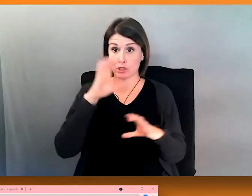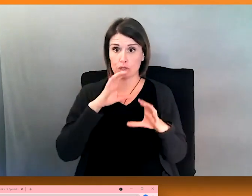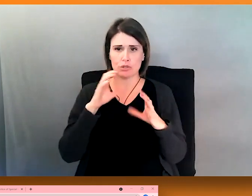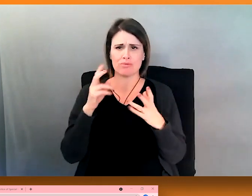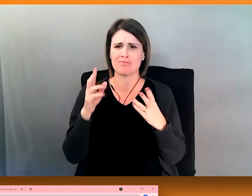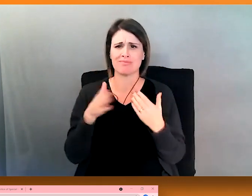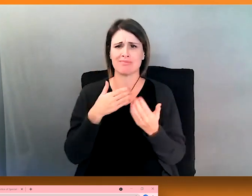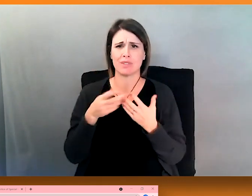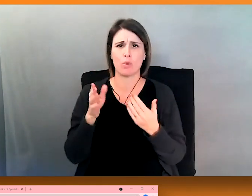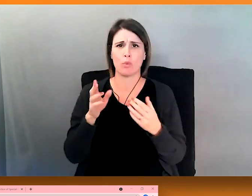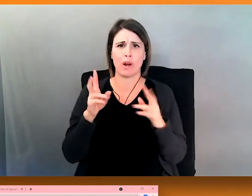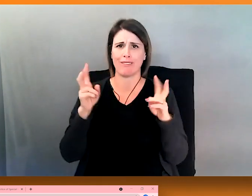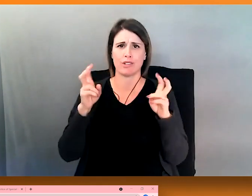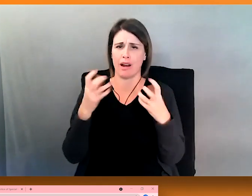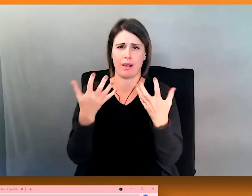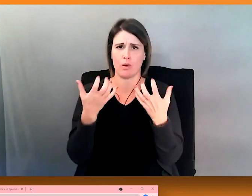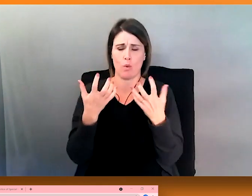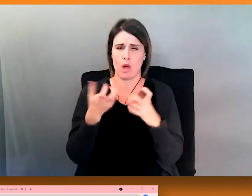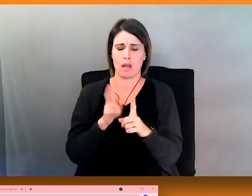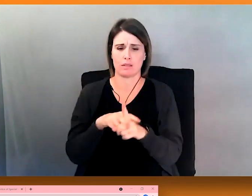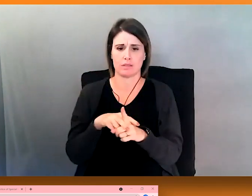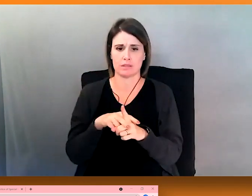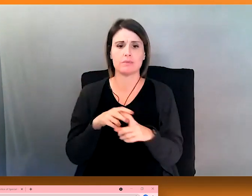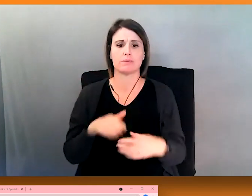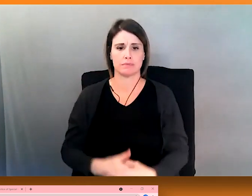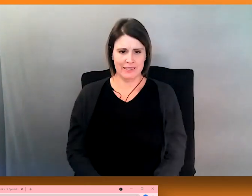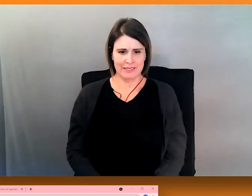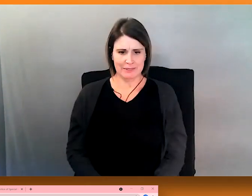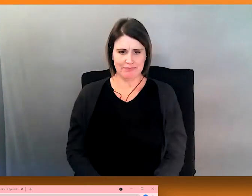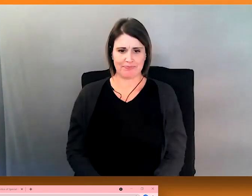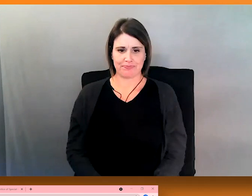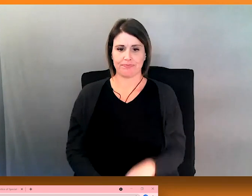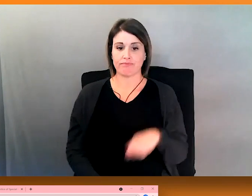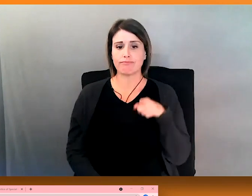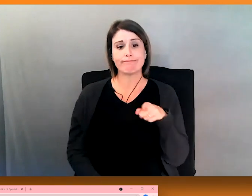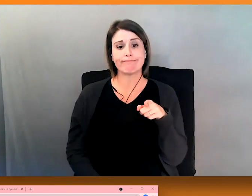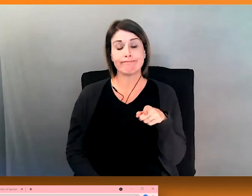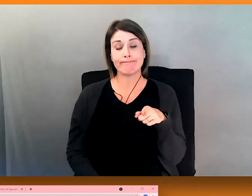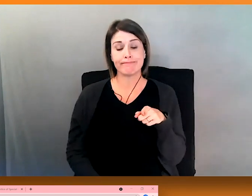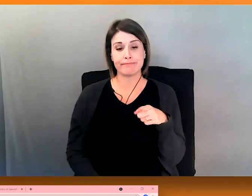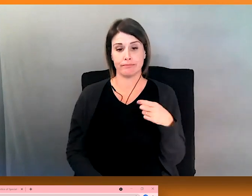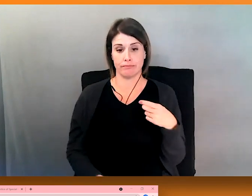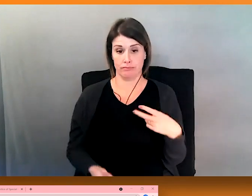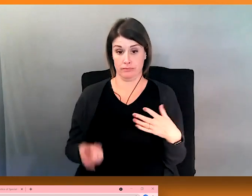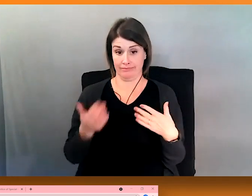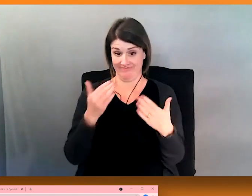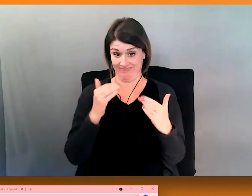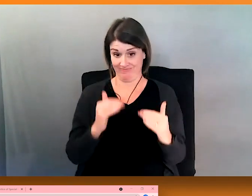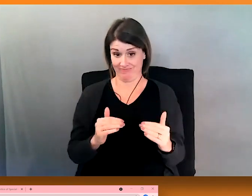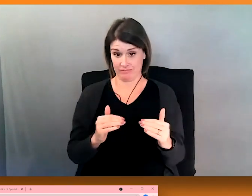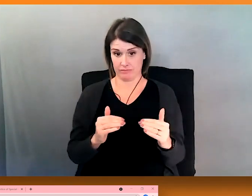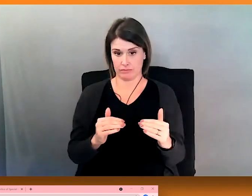You can title it whatever you want, and this is another place where for just